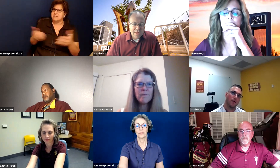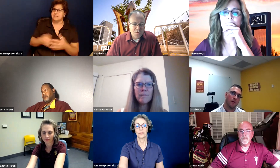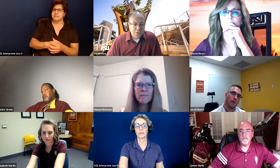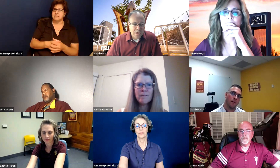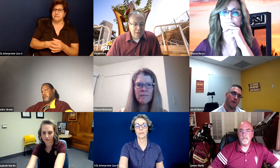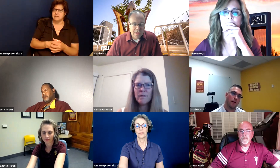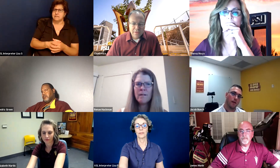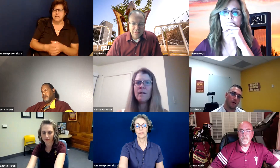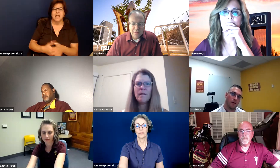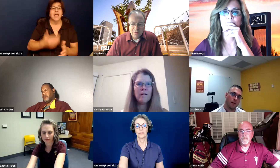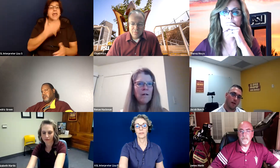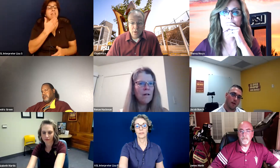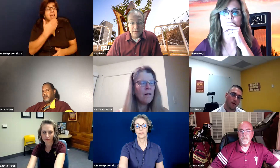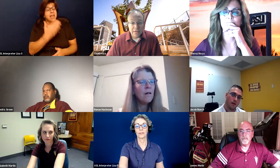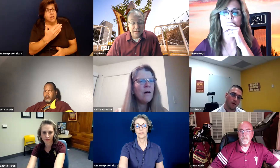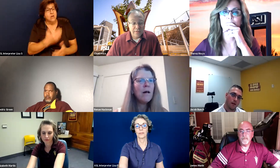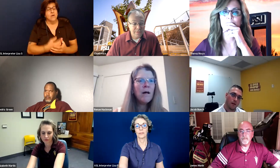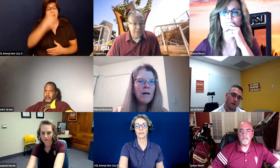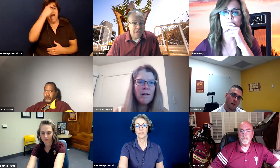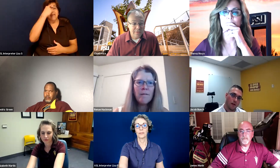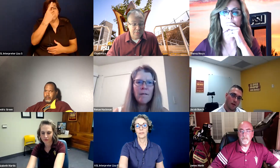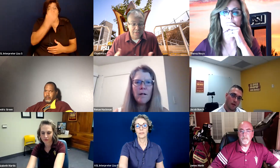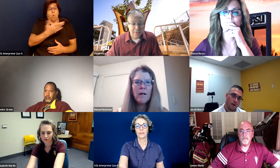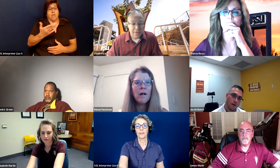Thank you, Renae. I think one thing that sticks out to me as I think